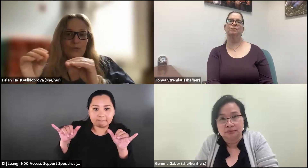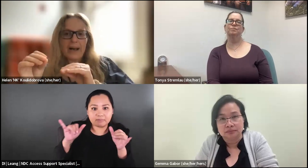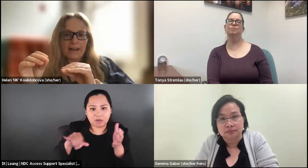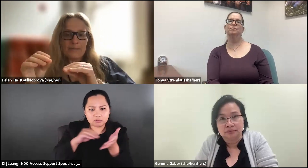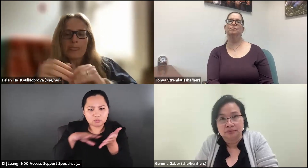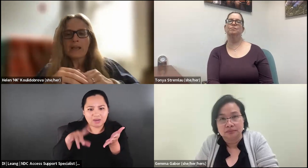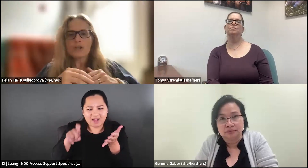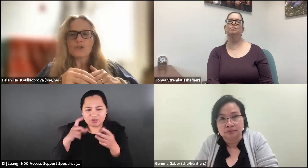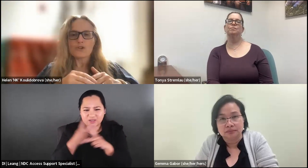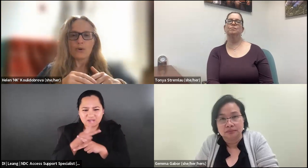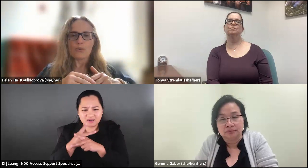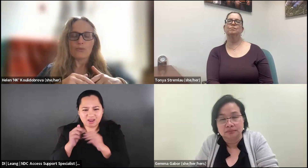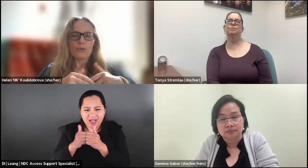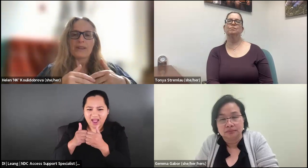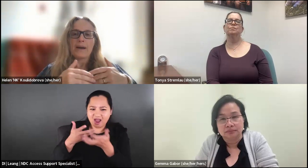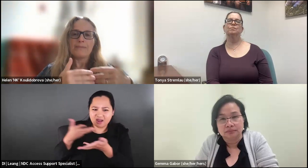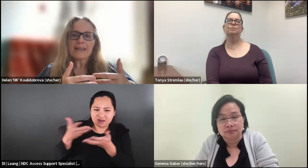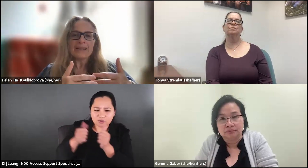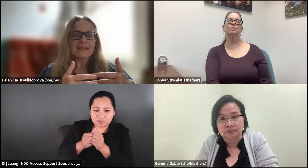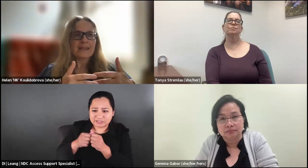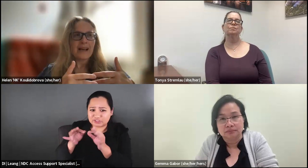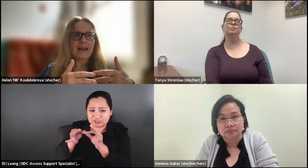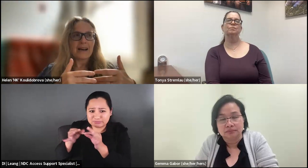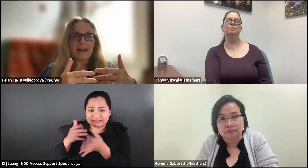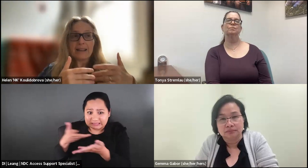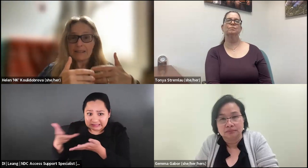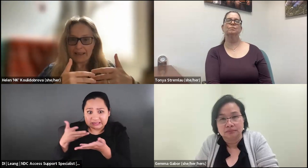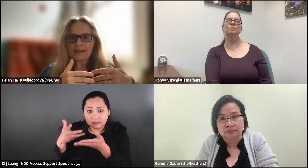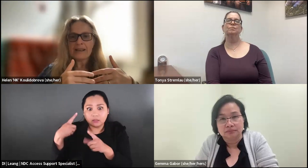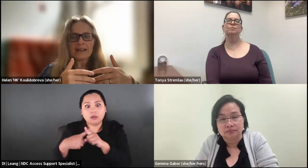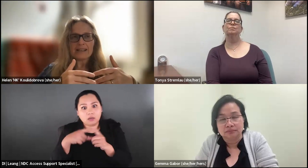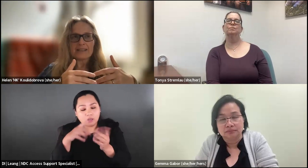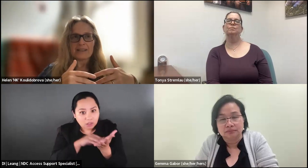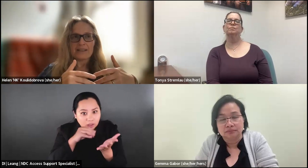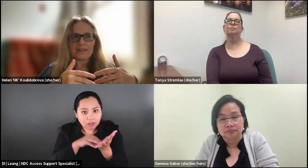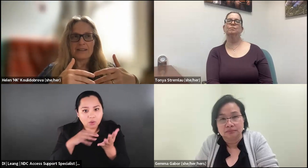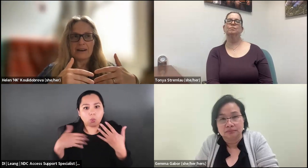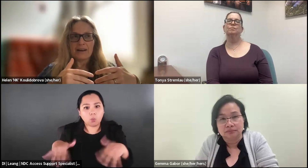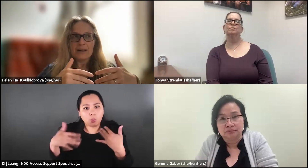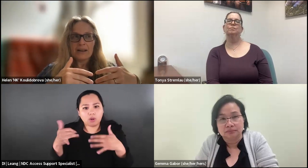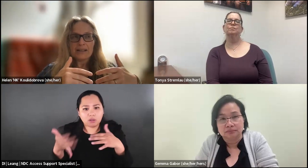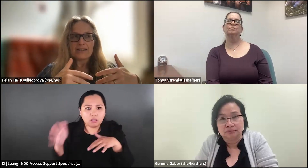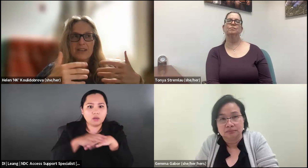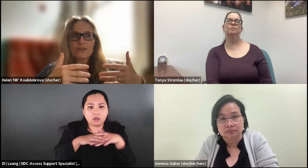as well. So what that means, I think, is the set